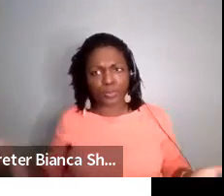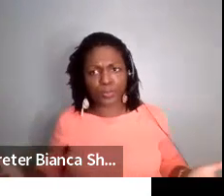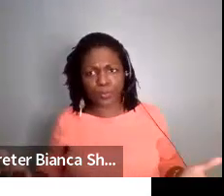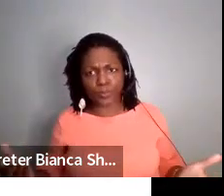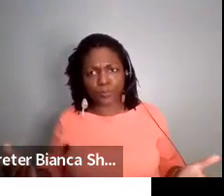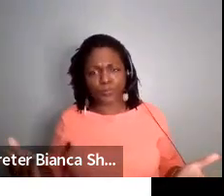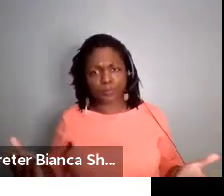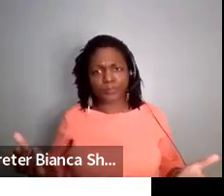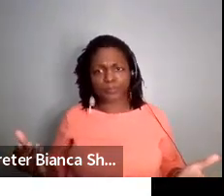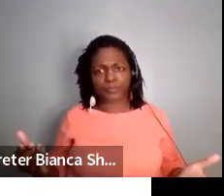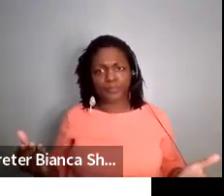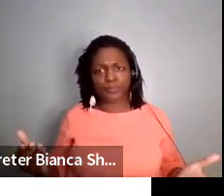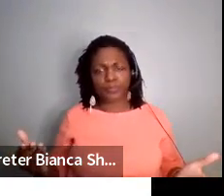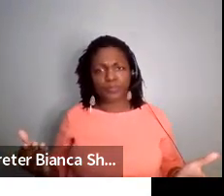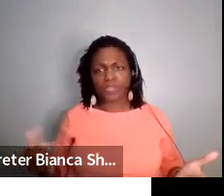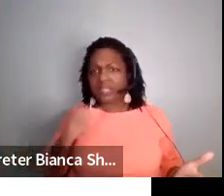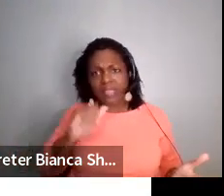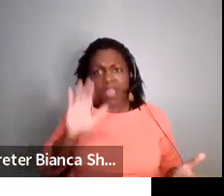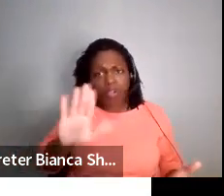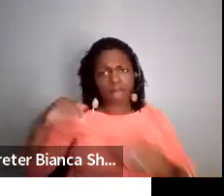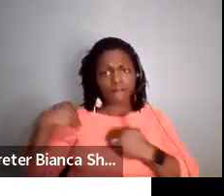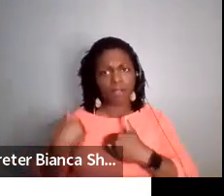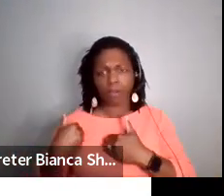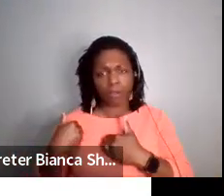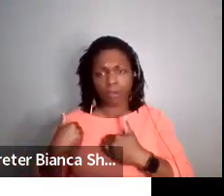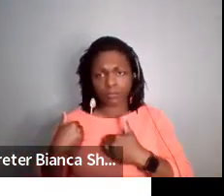So no thought of hers. It was not her. for that she had a disability.